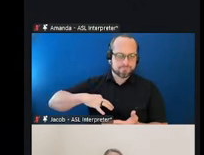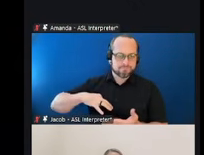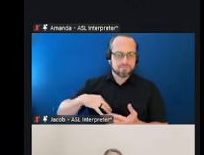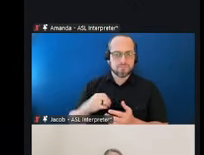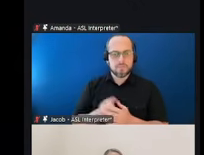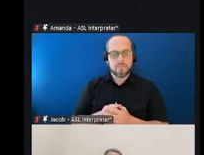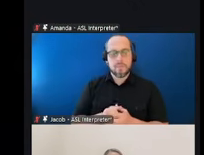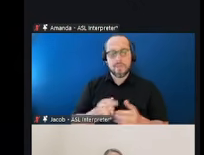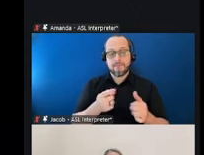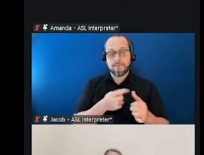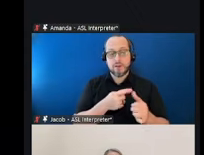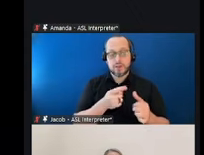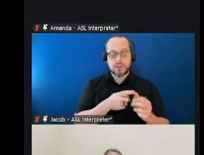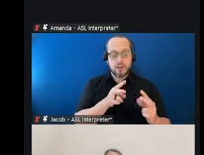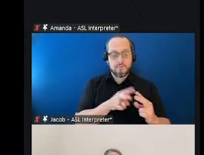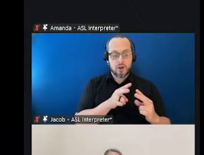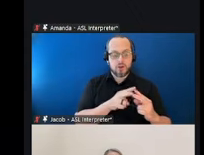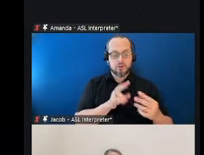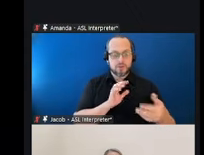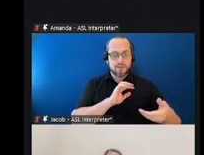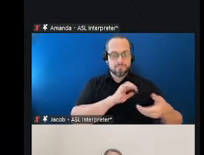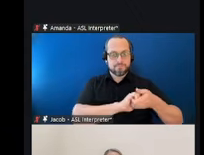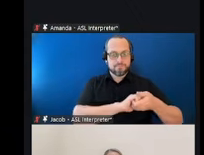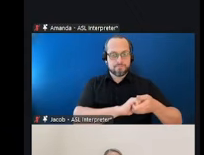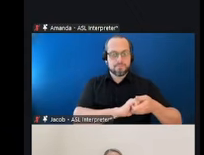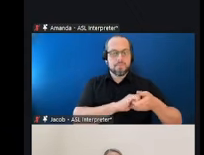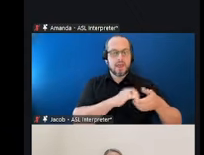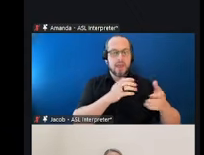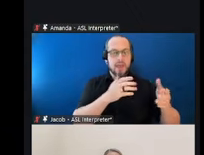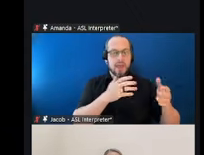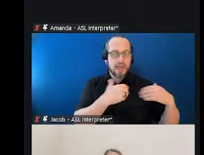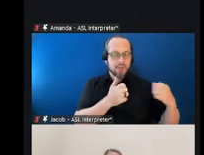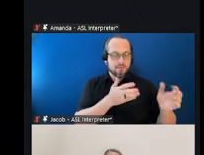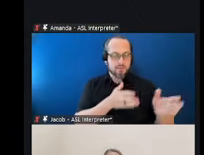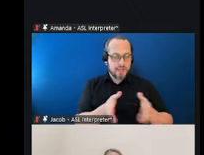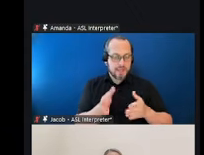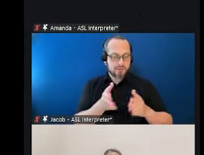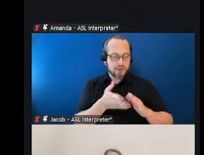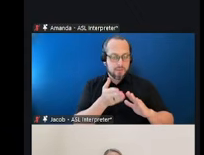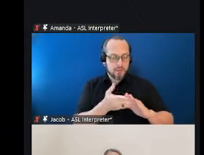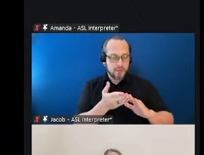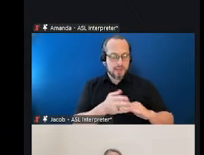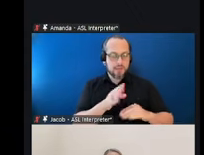partnership. Uh, as a health plan operating in the 46 counties we serve now, just under